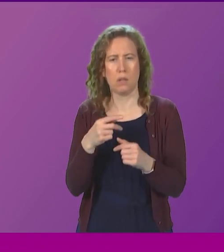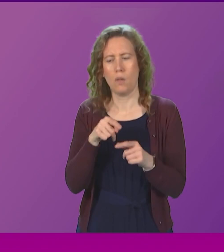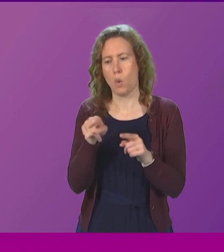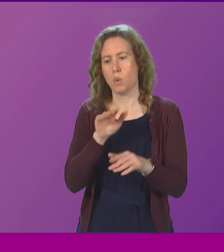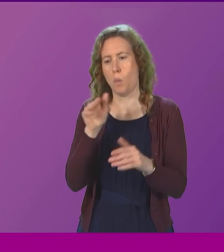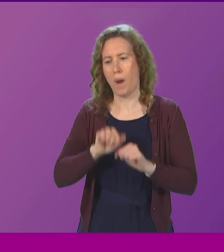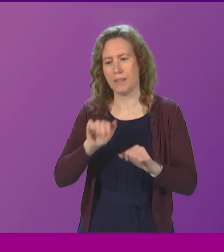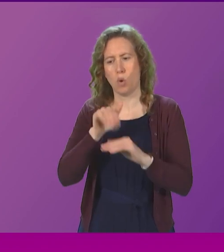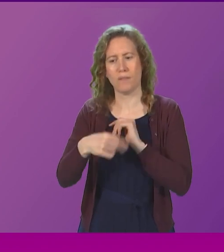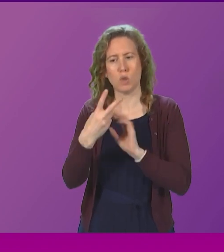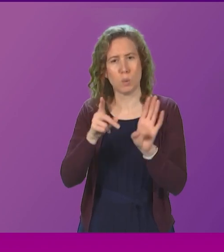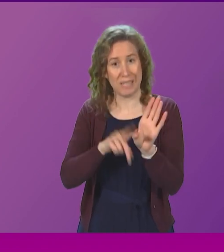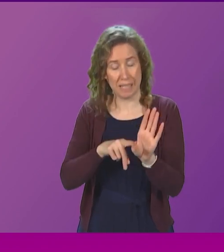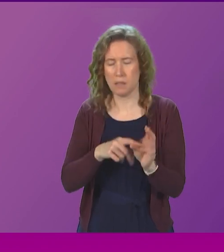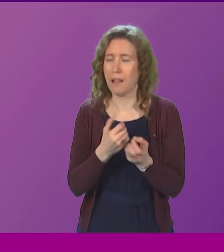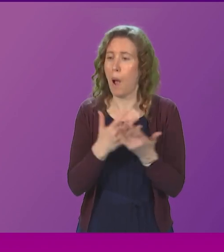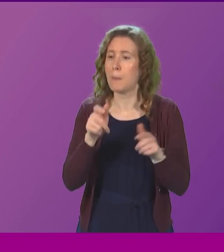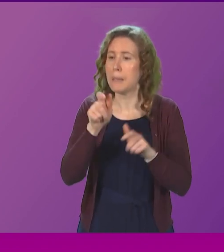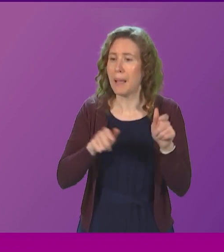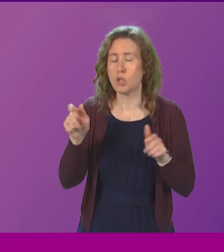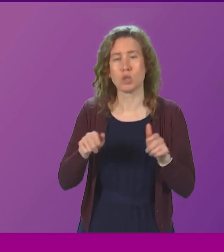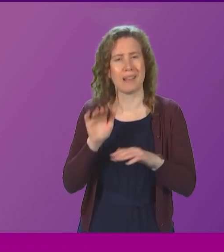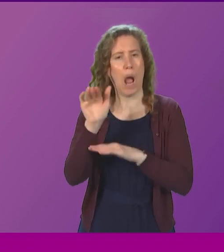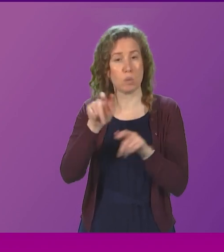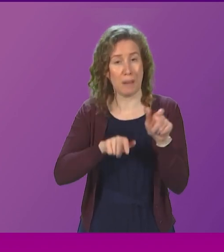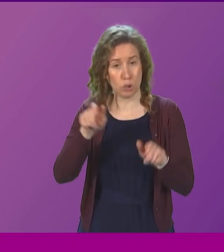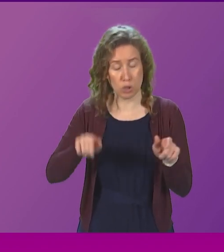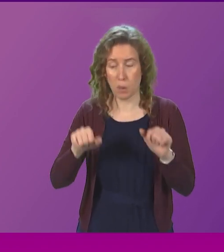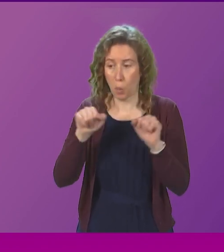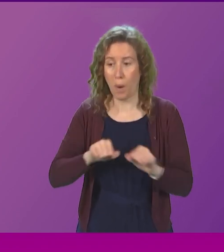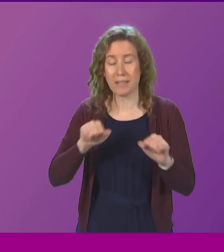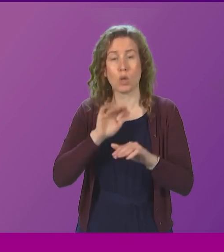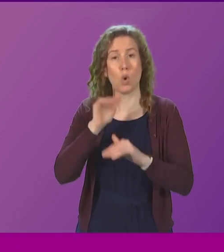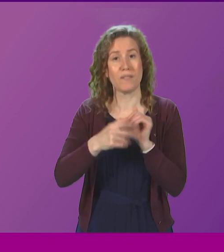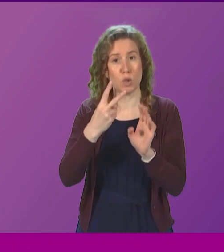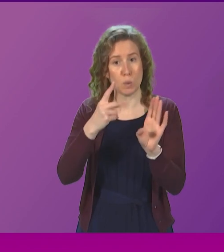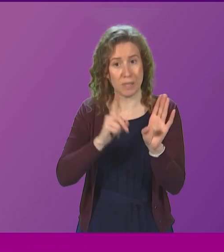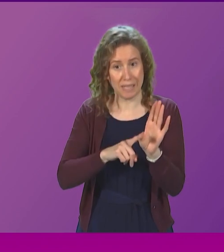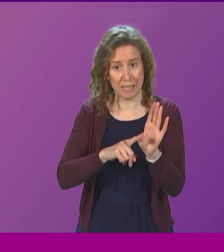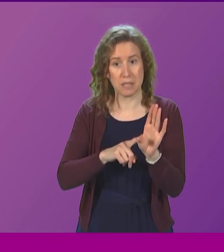The number of out-patients who have been waiting for more than two years has declined, dropped